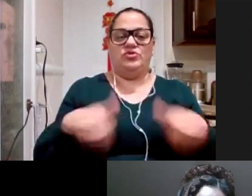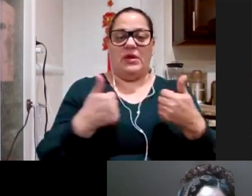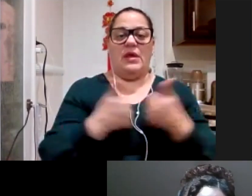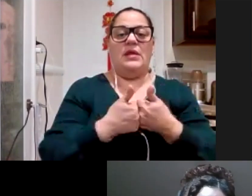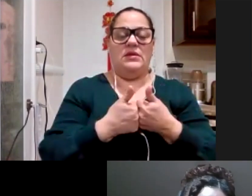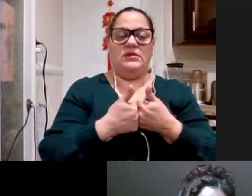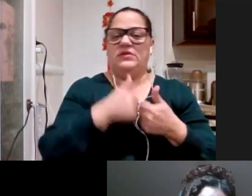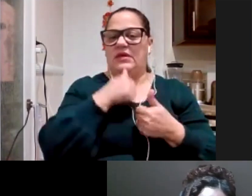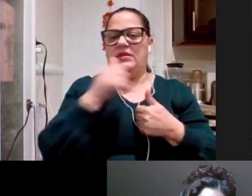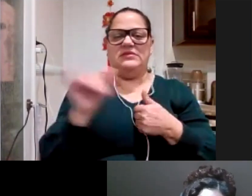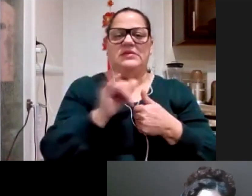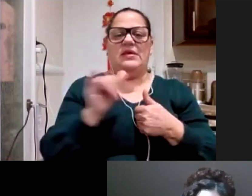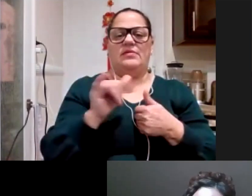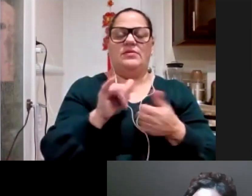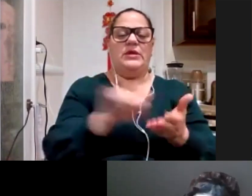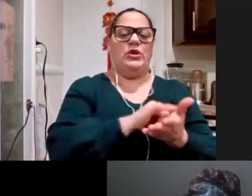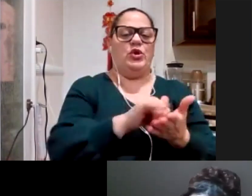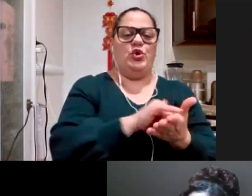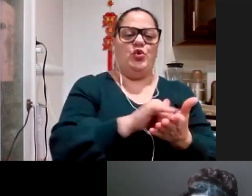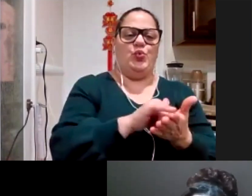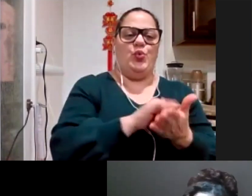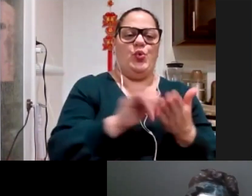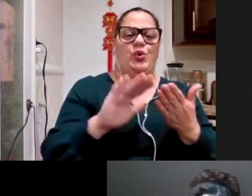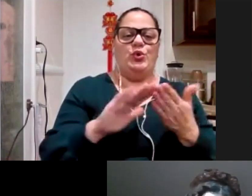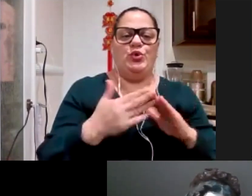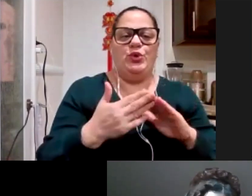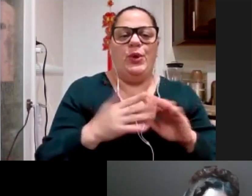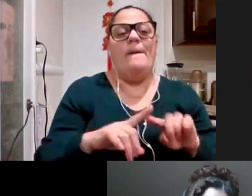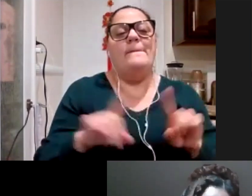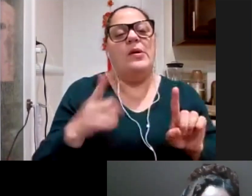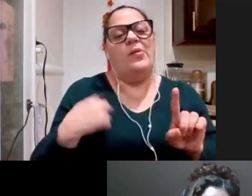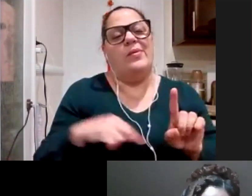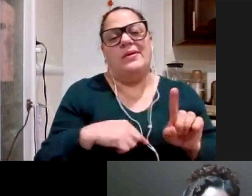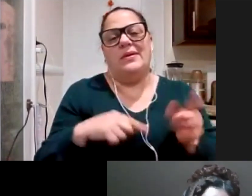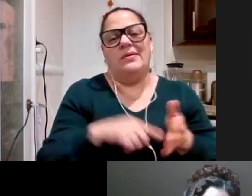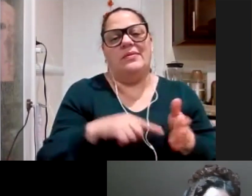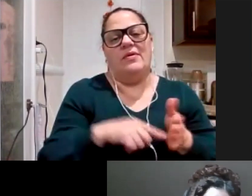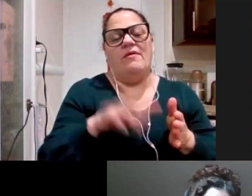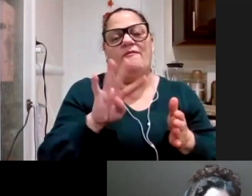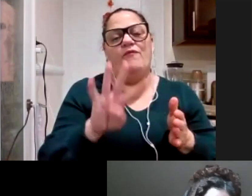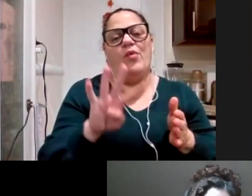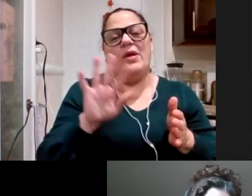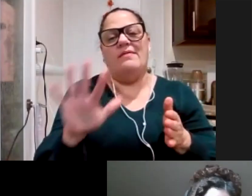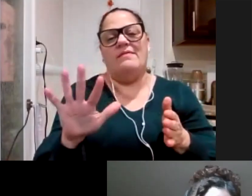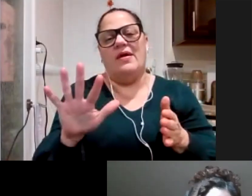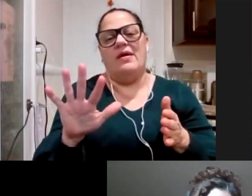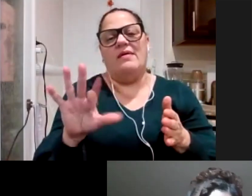in the heart of New York City. Um but we couldn't afford 4500 square feet for